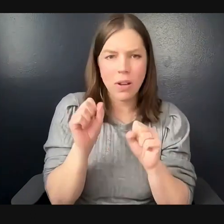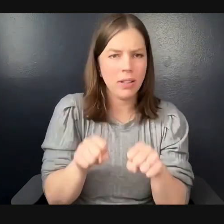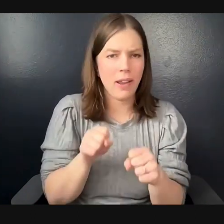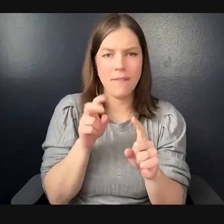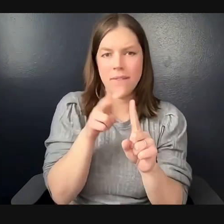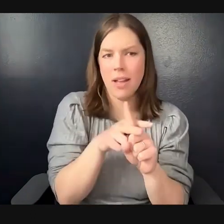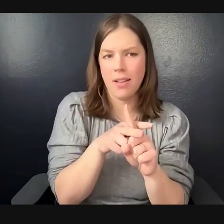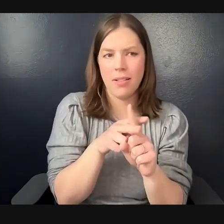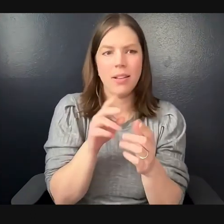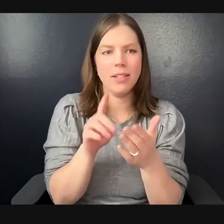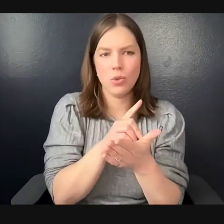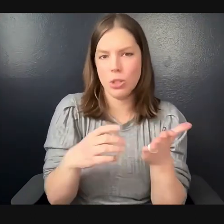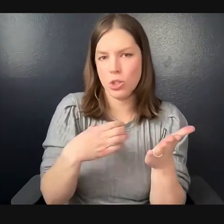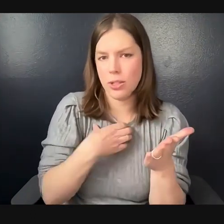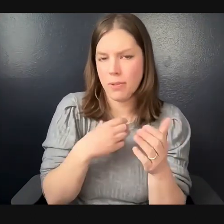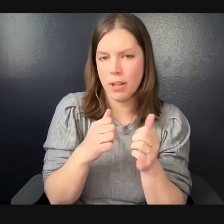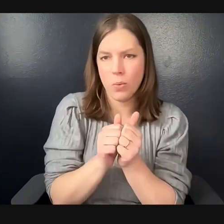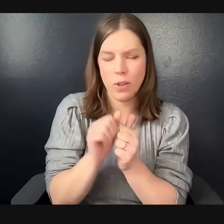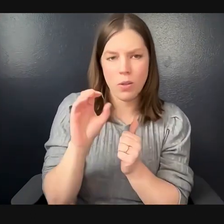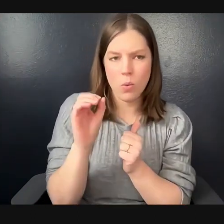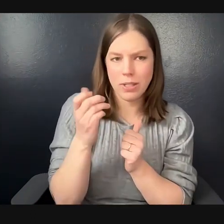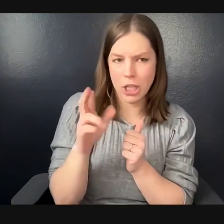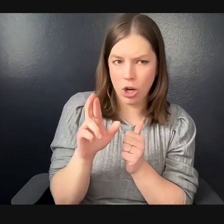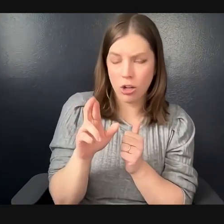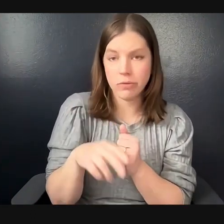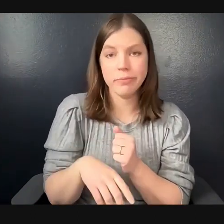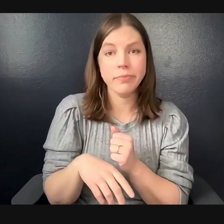Anyone can file a complaint. Any person or organization filing a complaint--